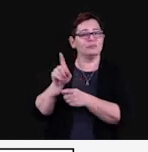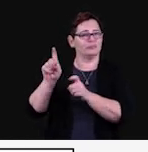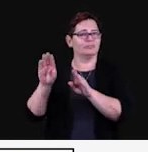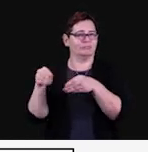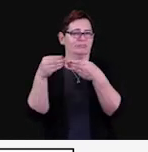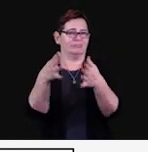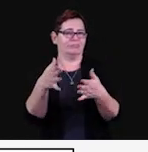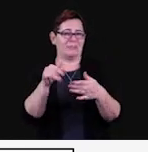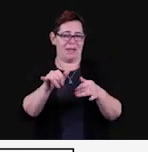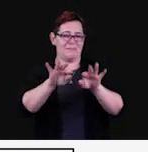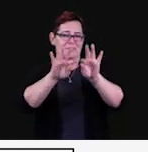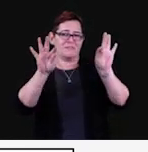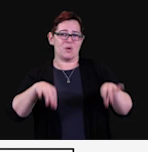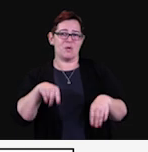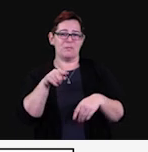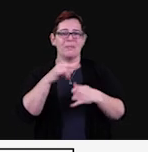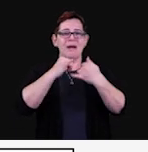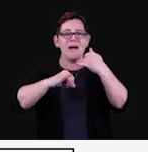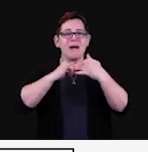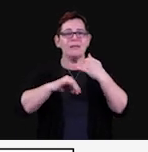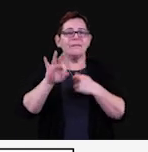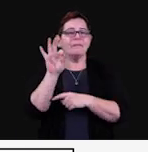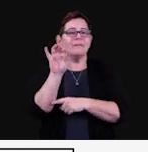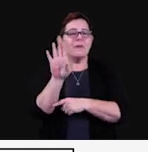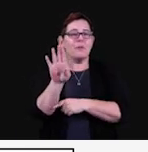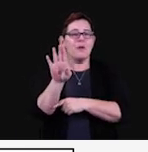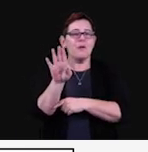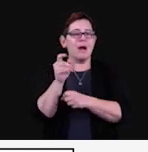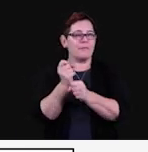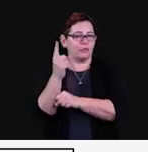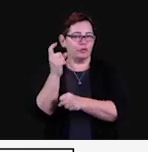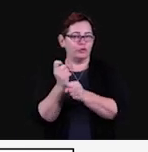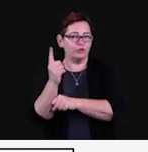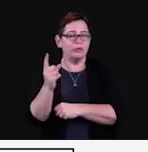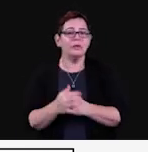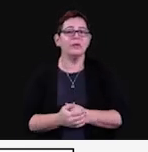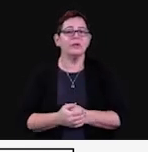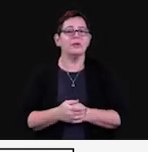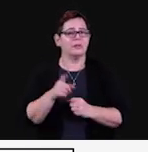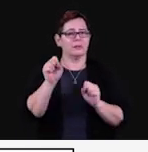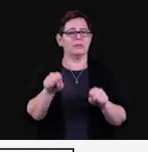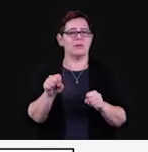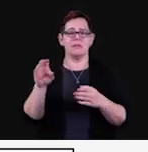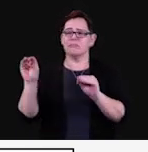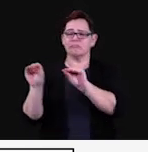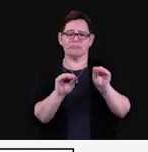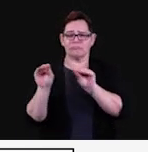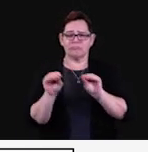by the end of February each year. You will be able to enter the information on your tax return